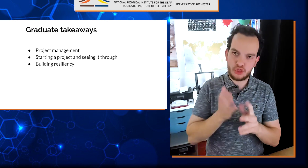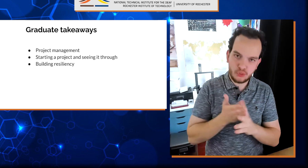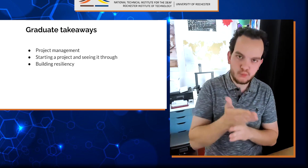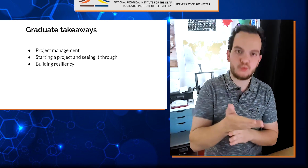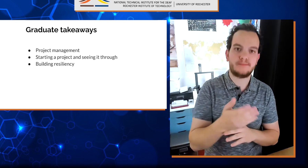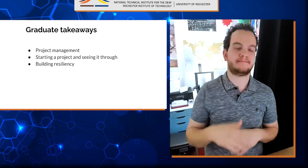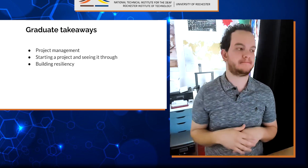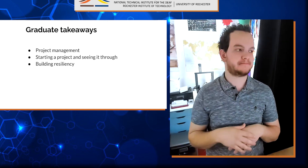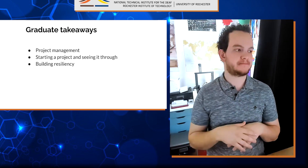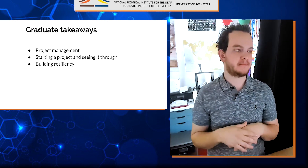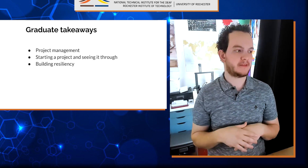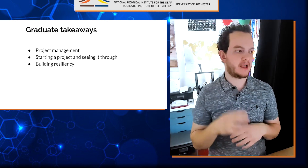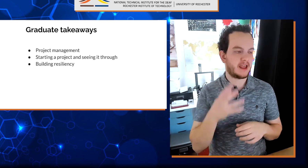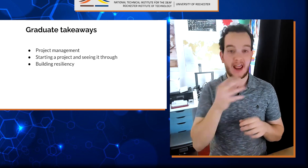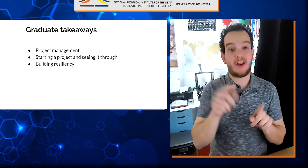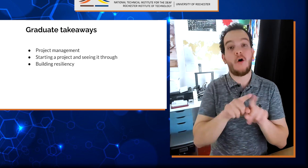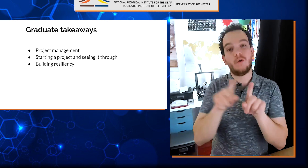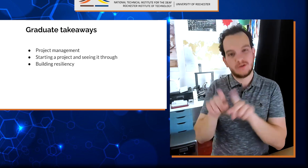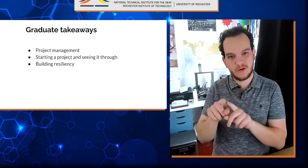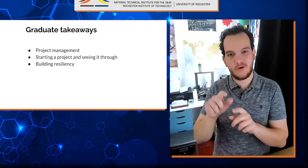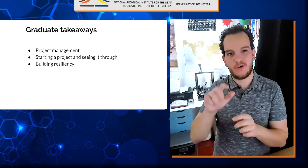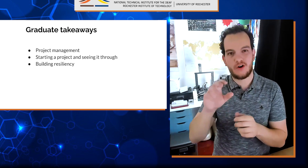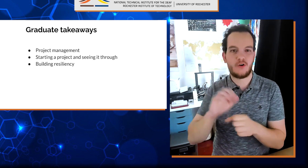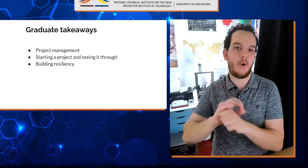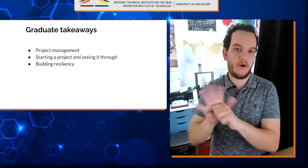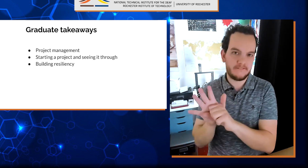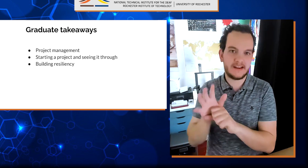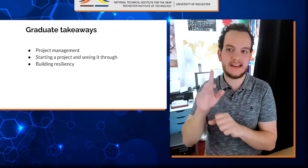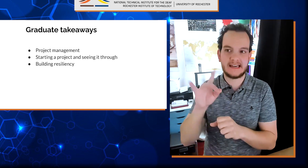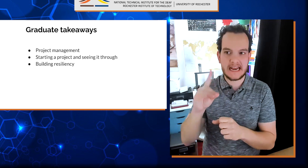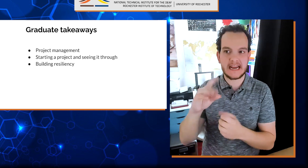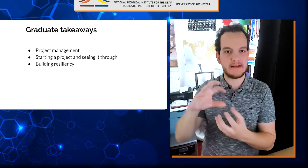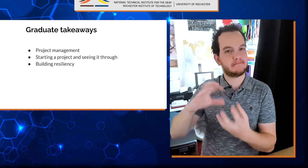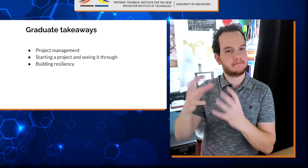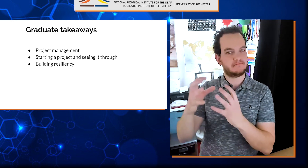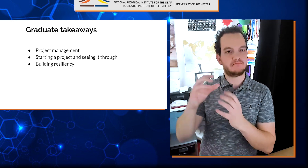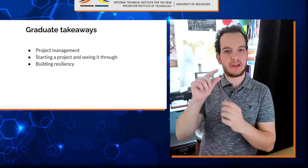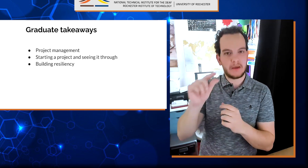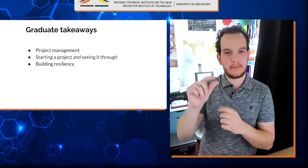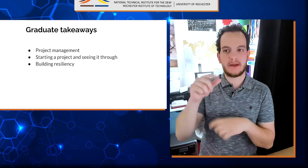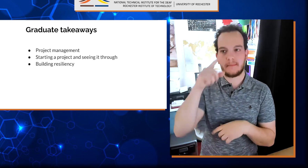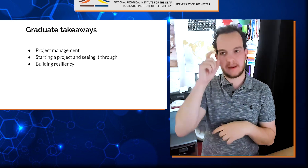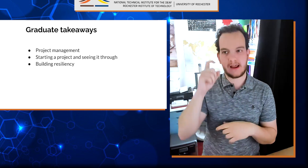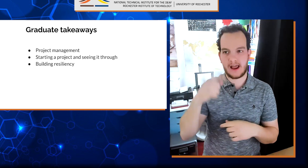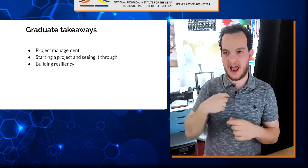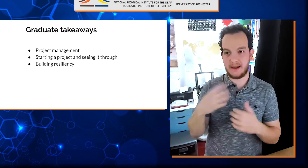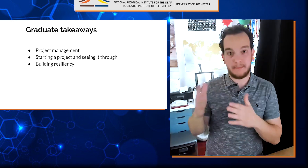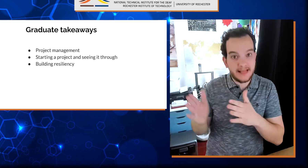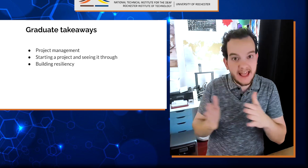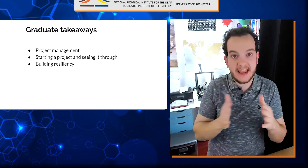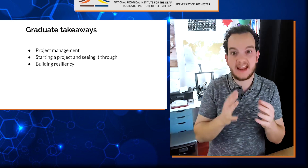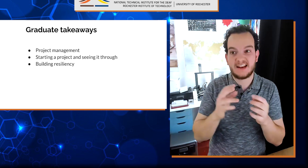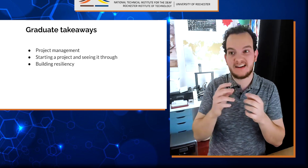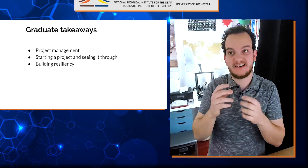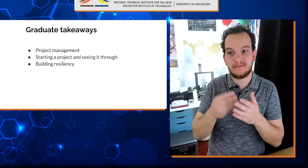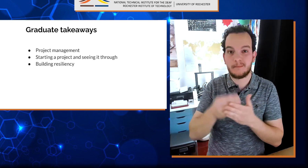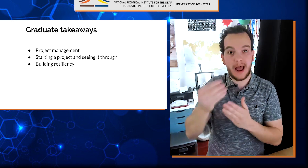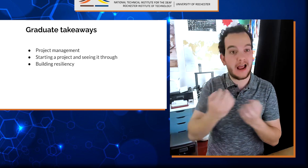So I learned how to work through that type of thing. And then also, of course, the Covid pandemic did throw things off a bit, too.